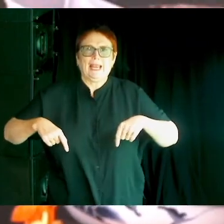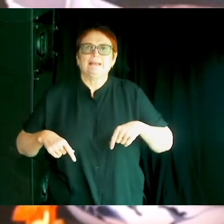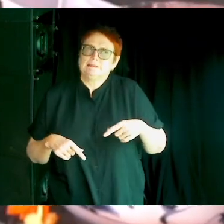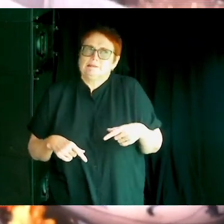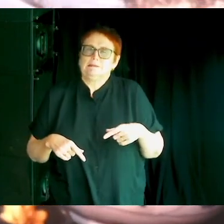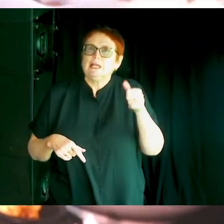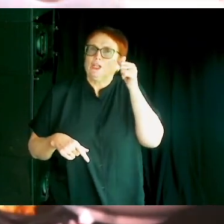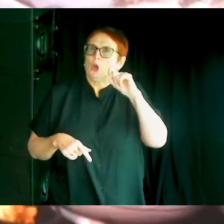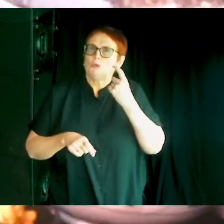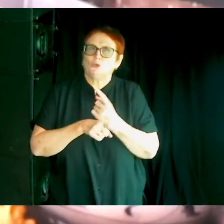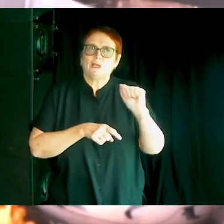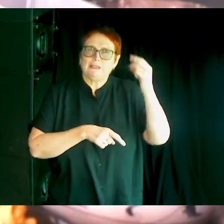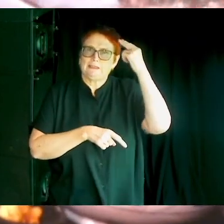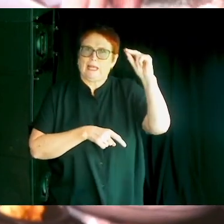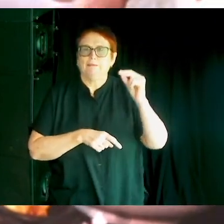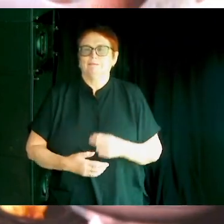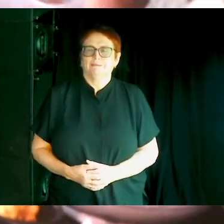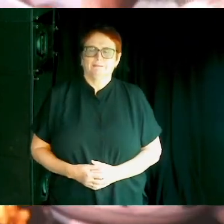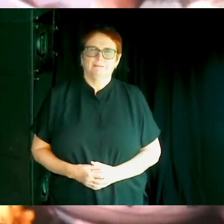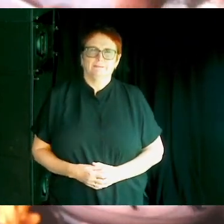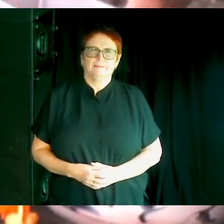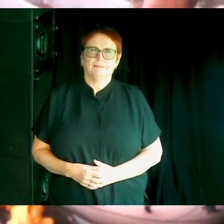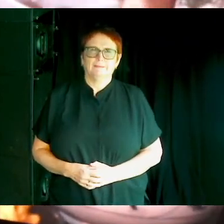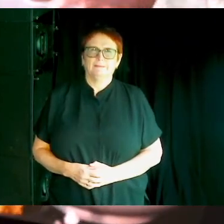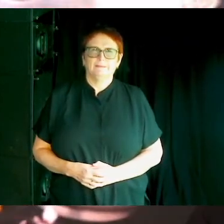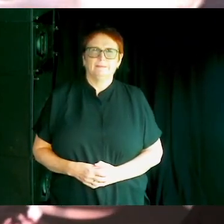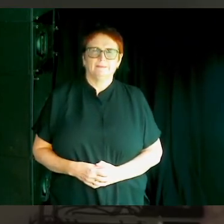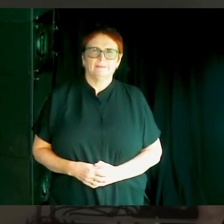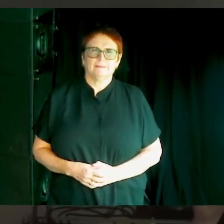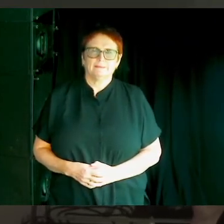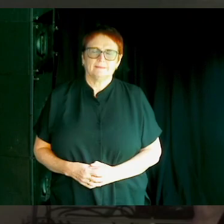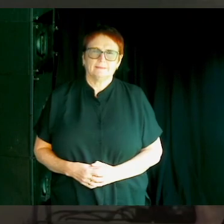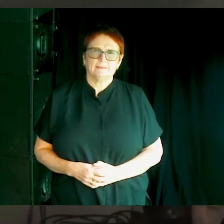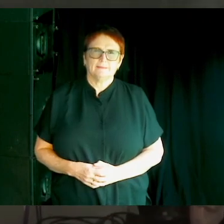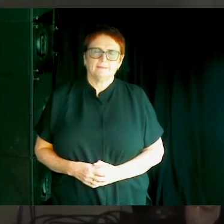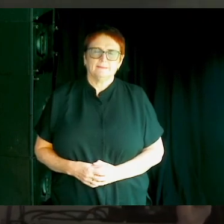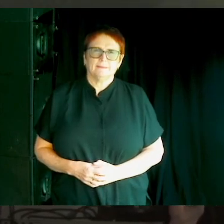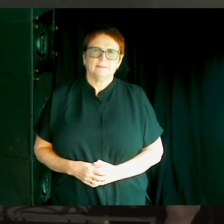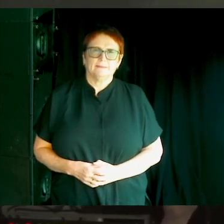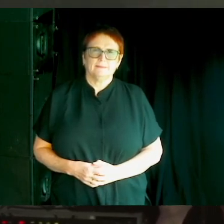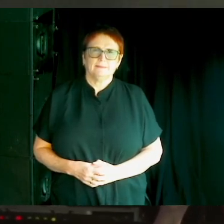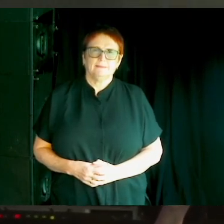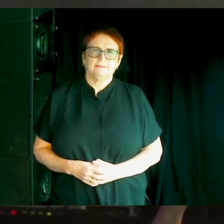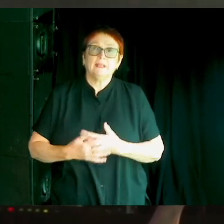he knows I'm going to mention his name so yeah so this is how it that that but yeah the way I do it